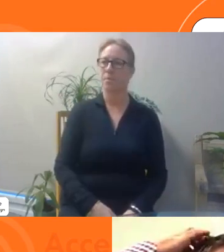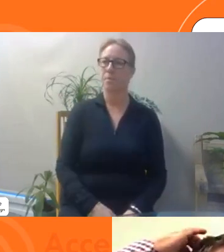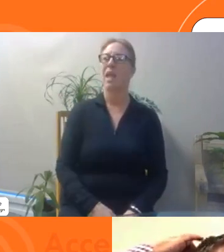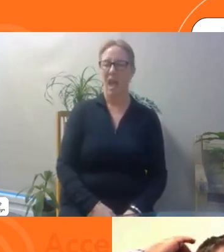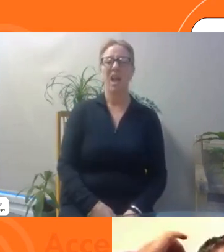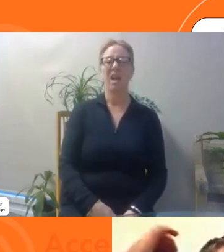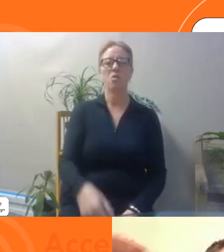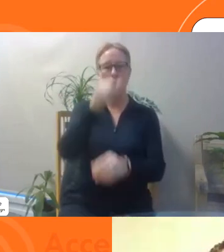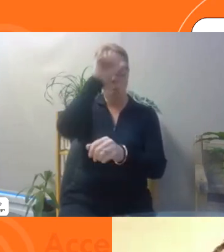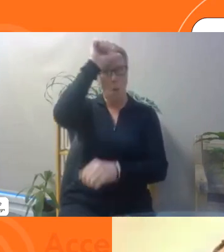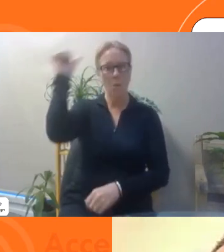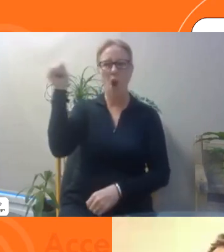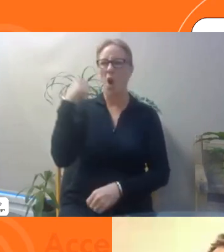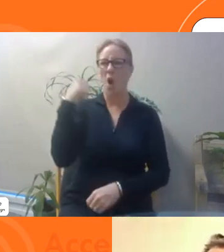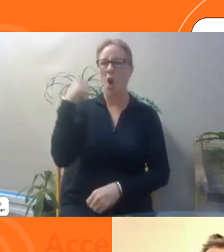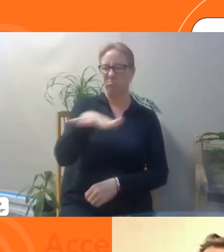Treaty law and it's something that's well-known in civil jurisdictions